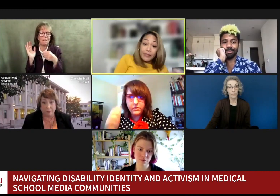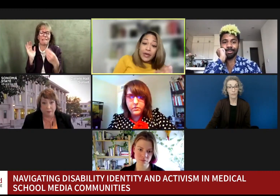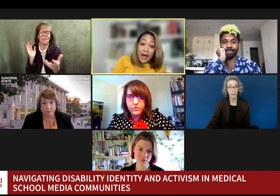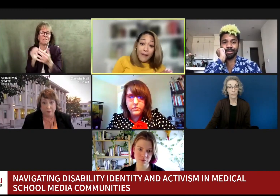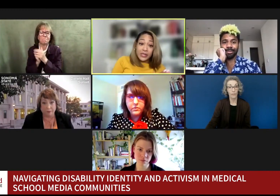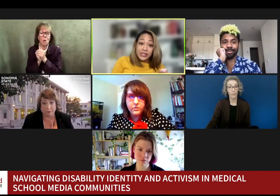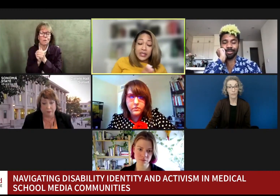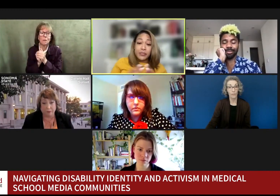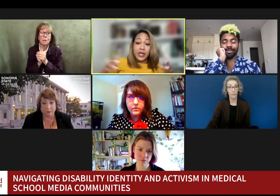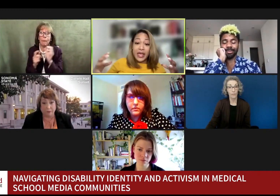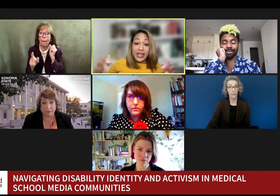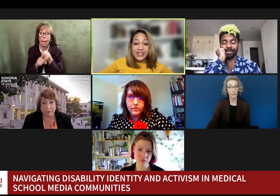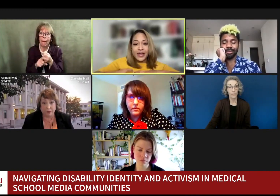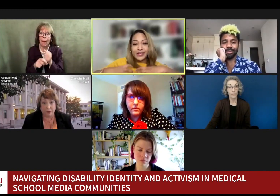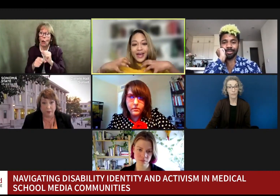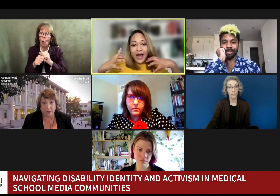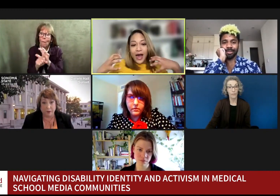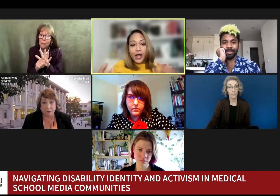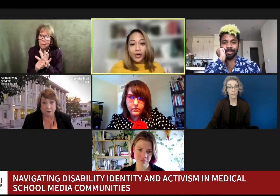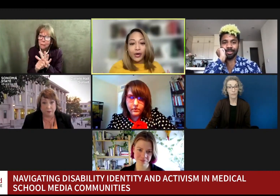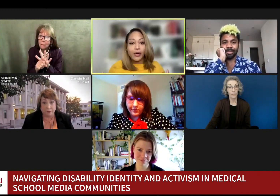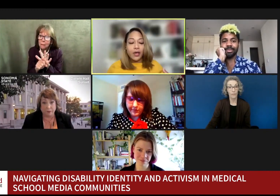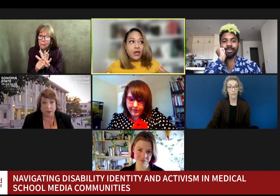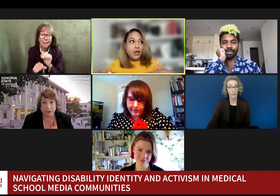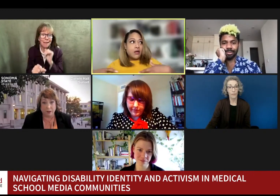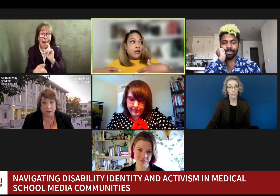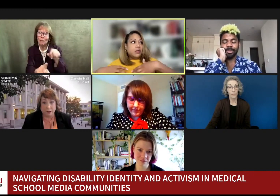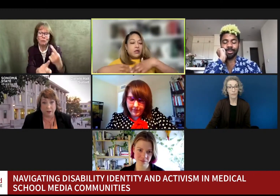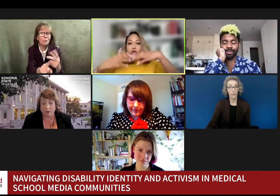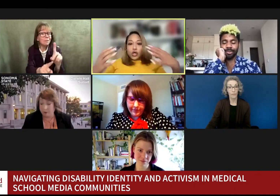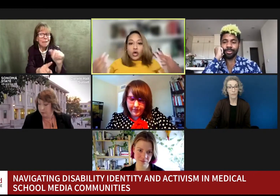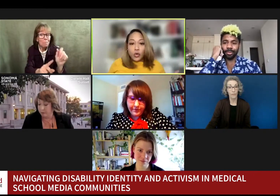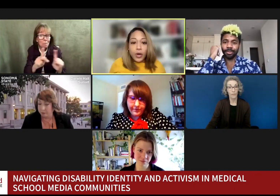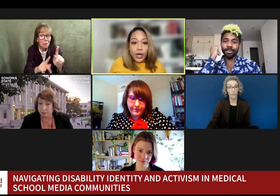then pandemic happens and something hits the entire globe.